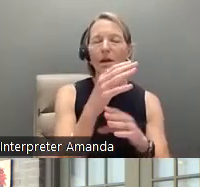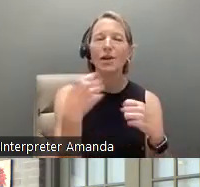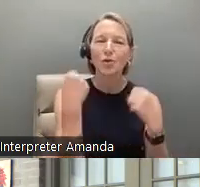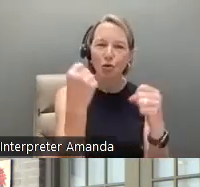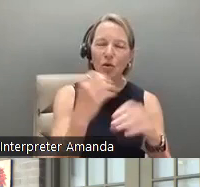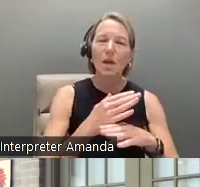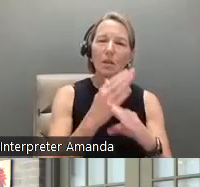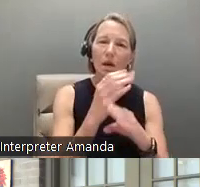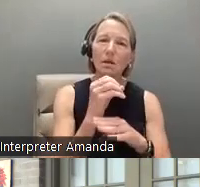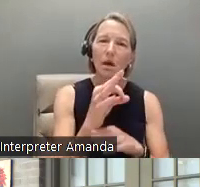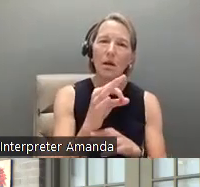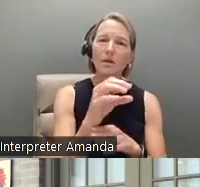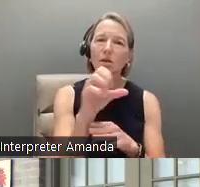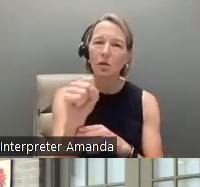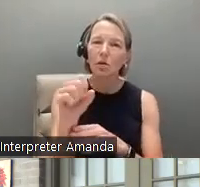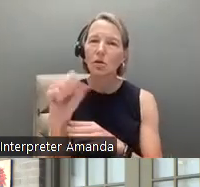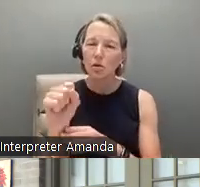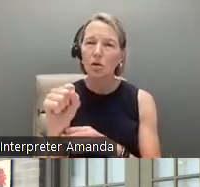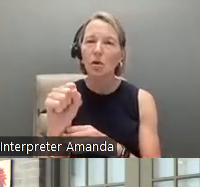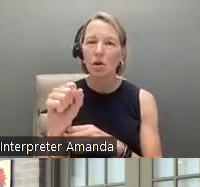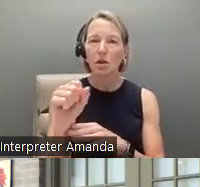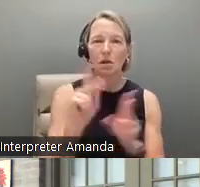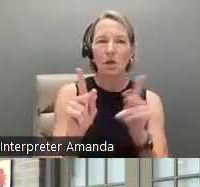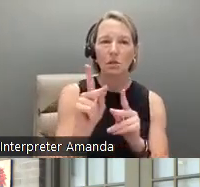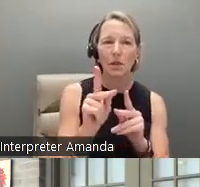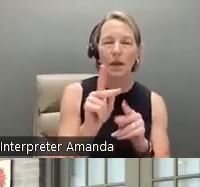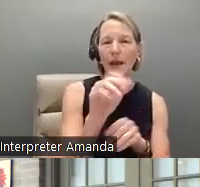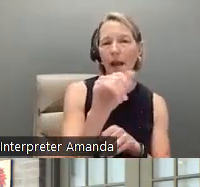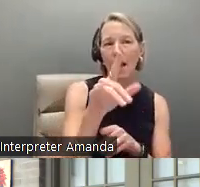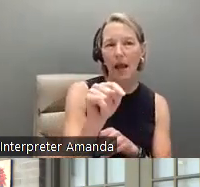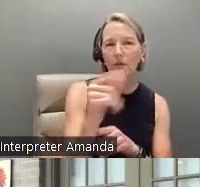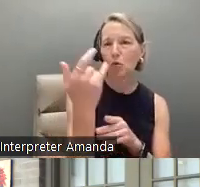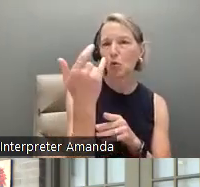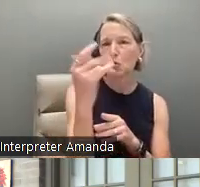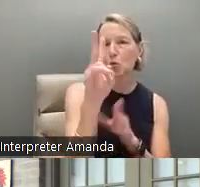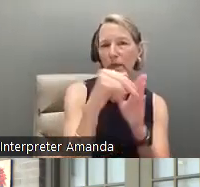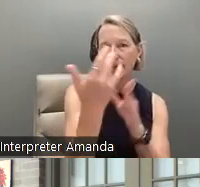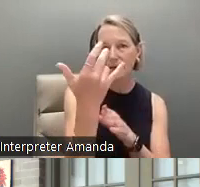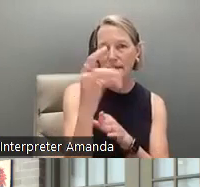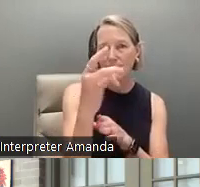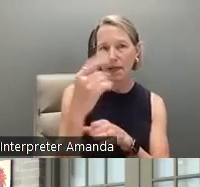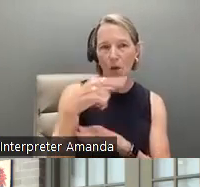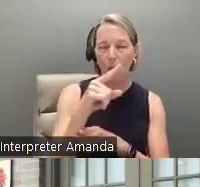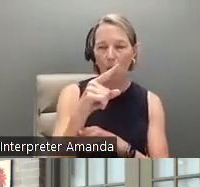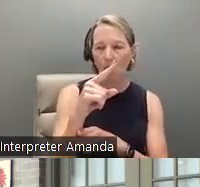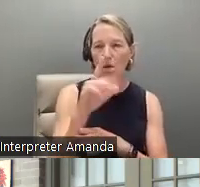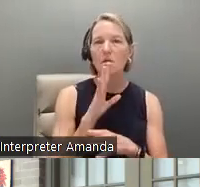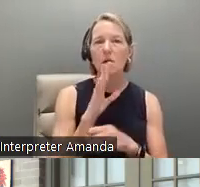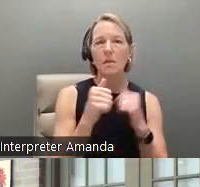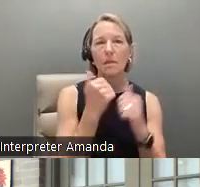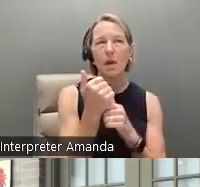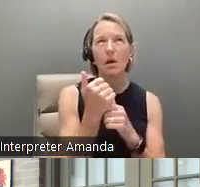protections of of Social Security beneficiaries Act of 2018. and we're going to go back to 2009